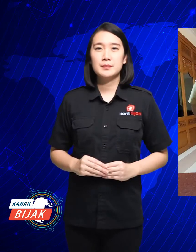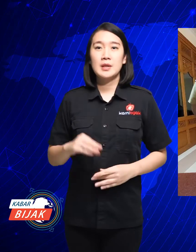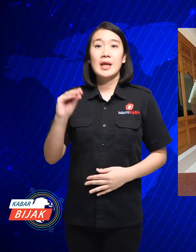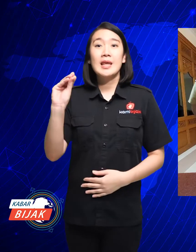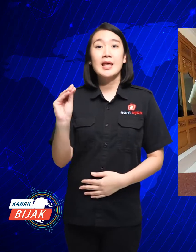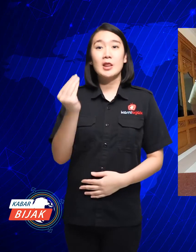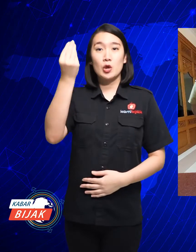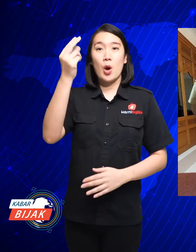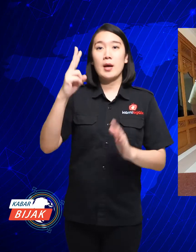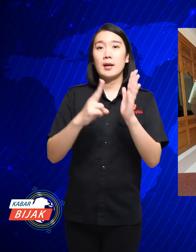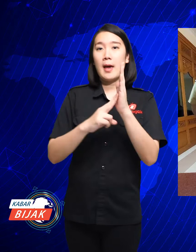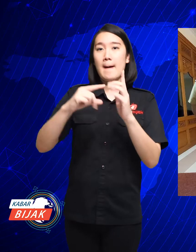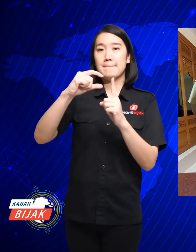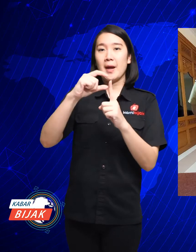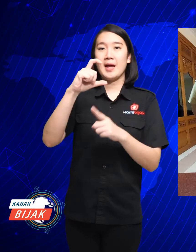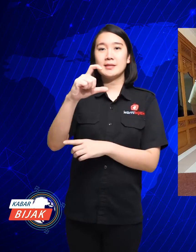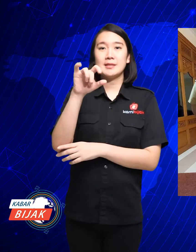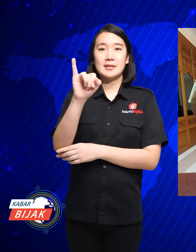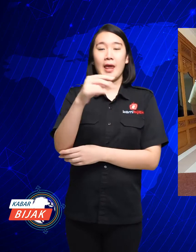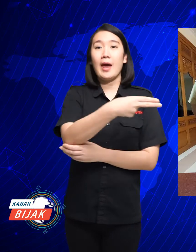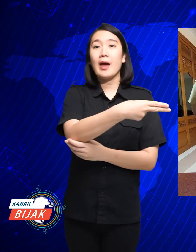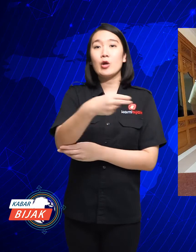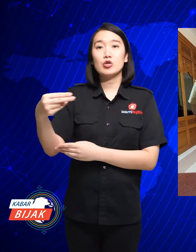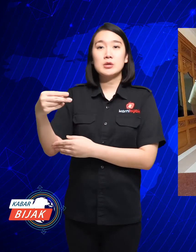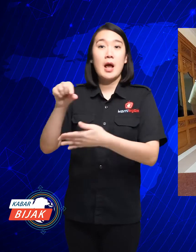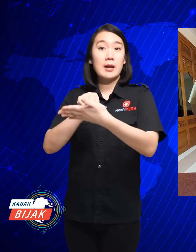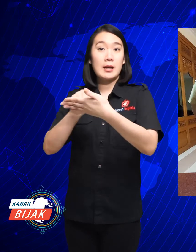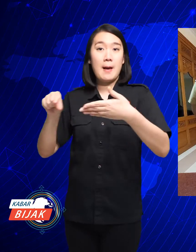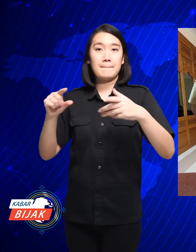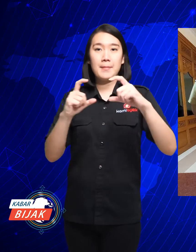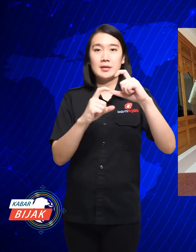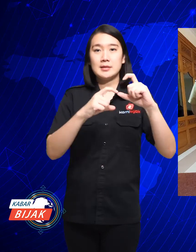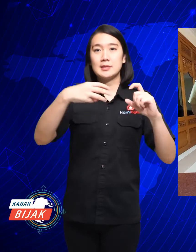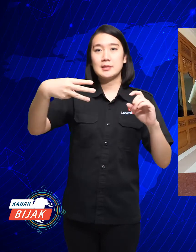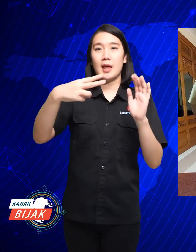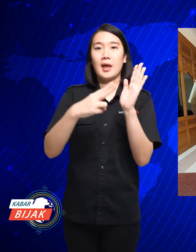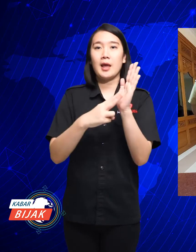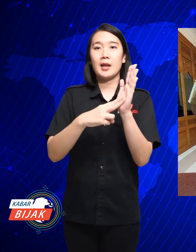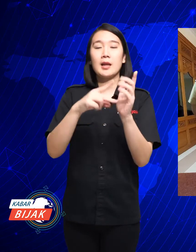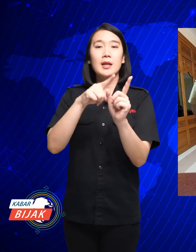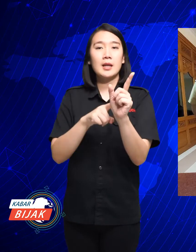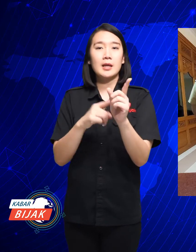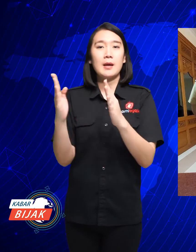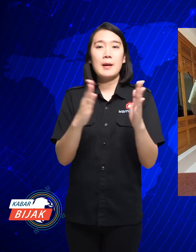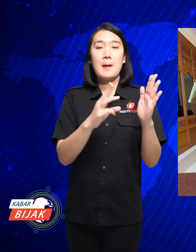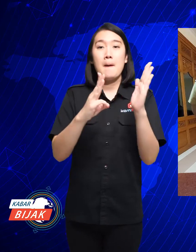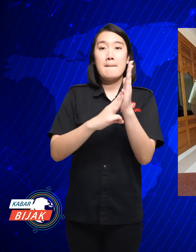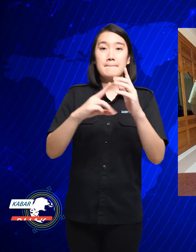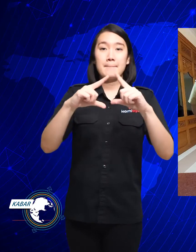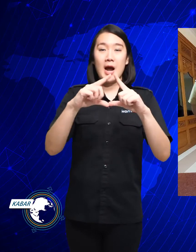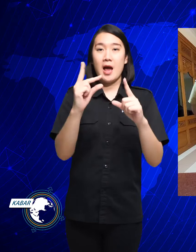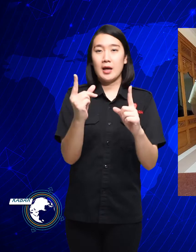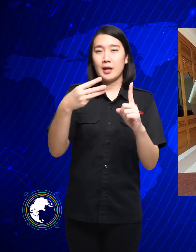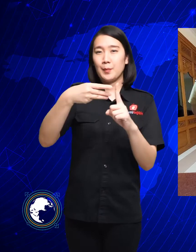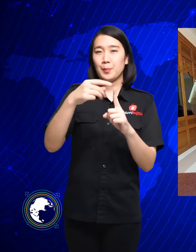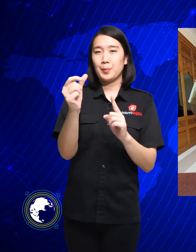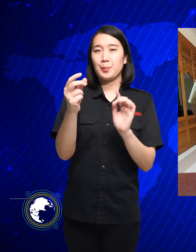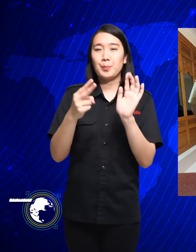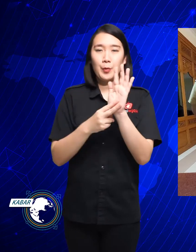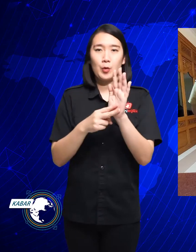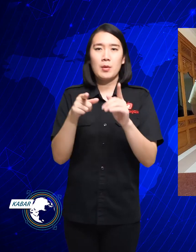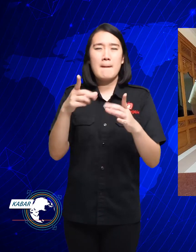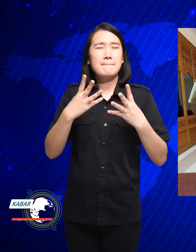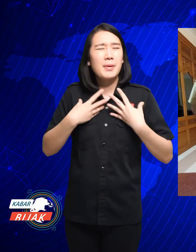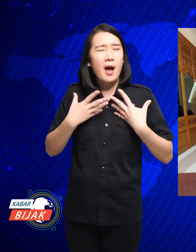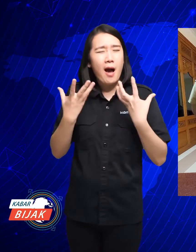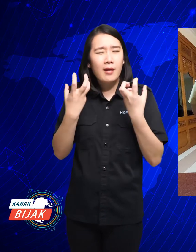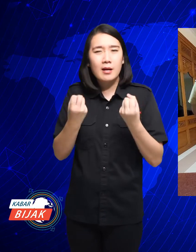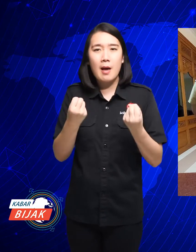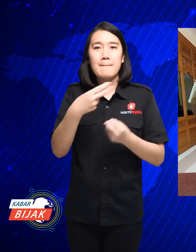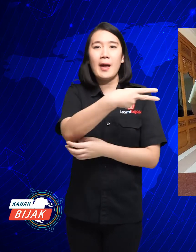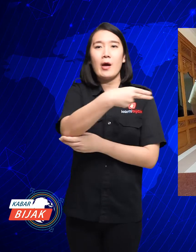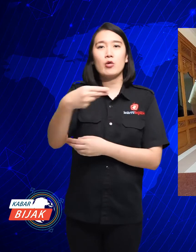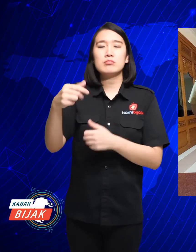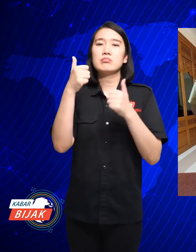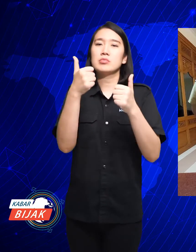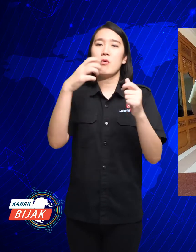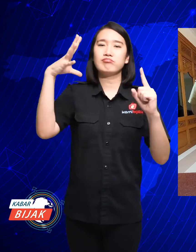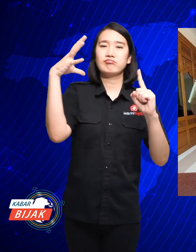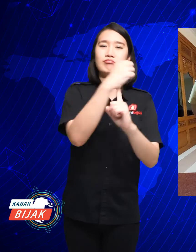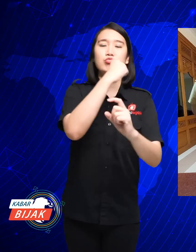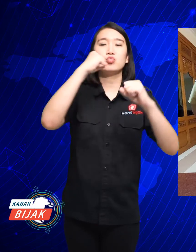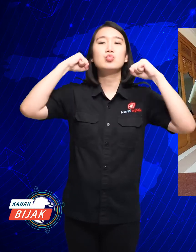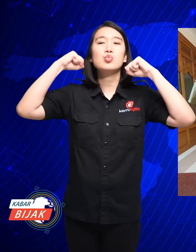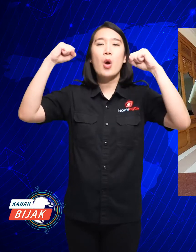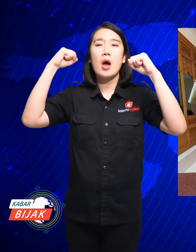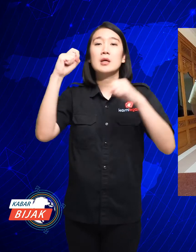Chairman of NPCI Indonesia, Senny Marbun hope Indonesia will be the overall champion